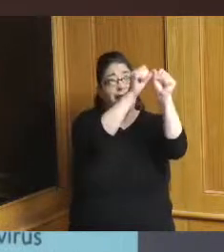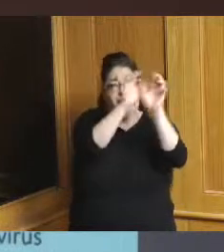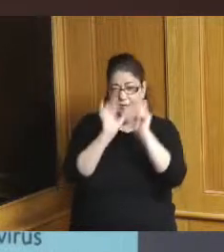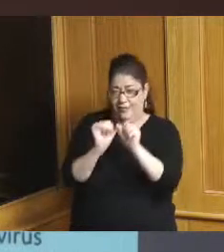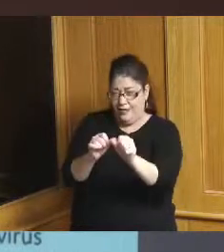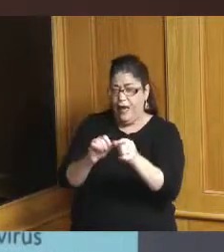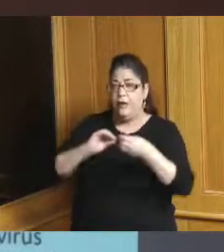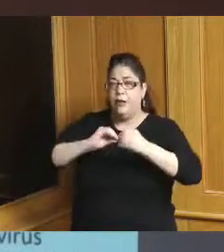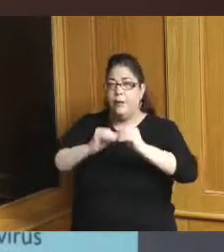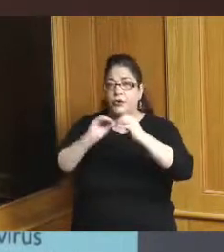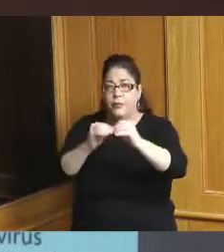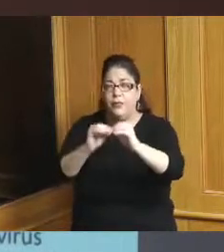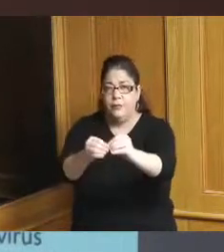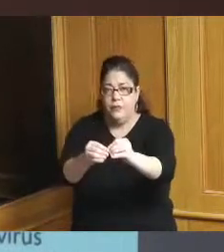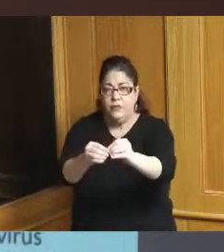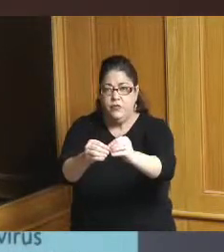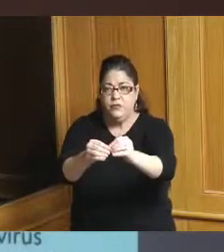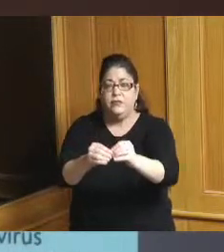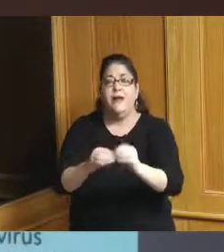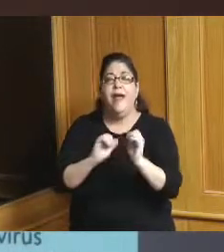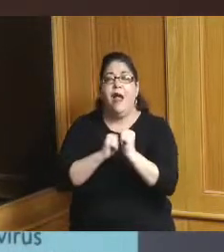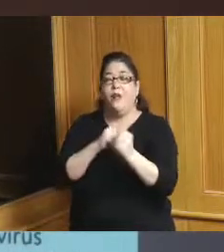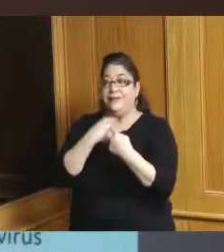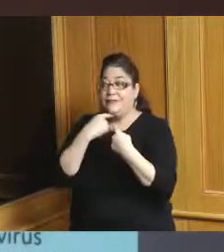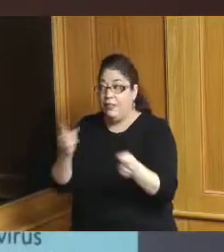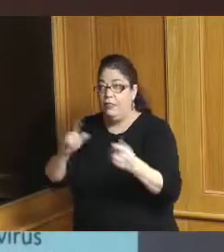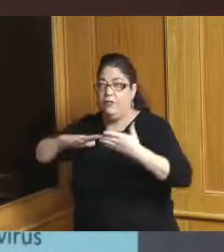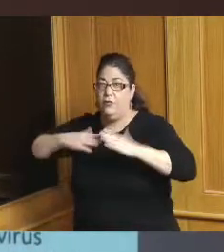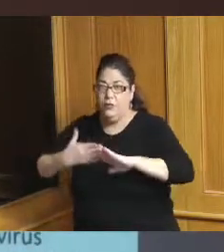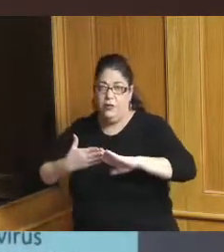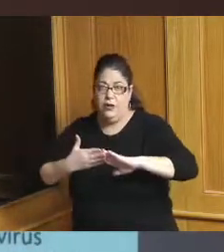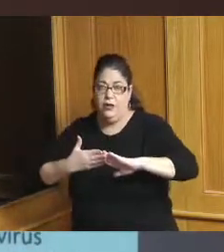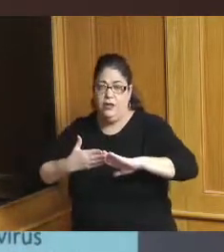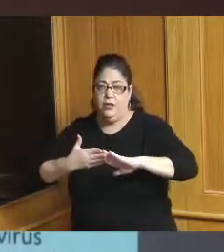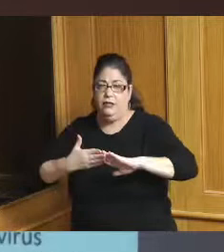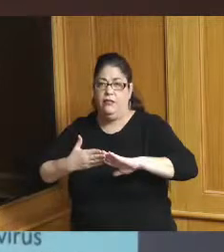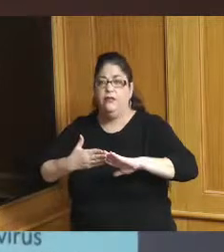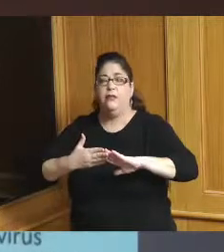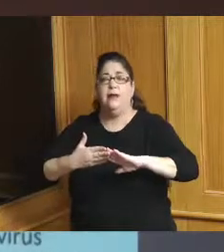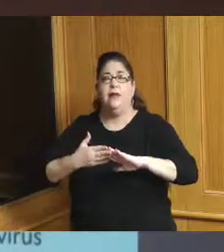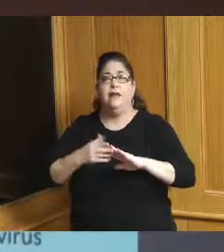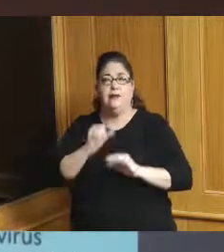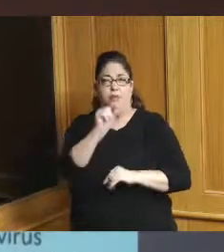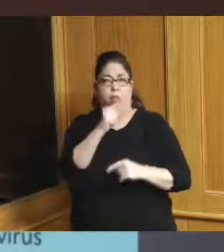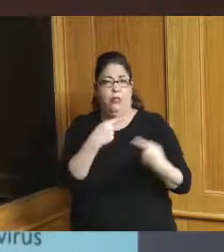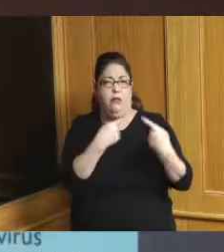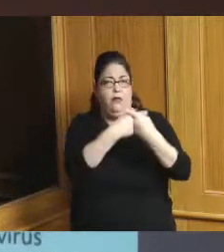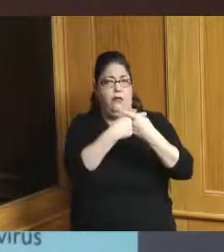numbers and how we report them because a small contradiction brings up more questions I think